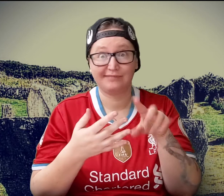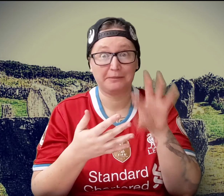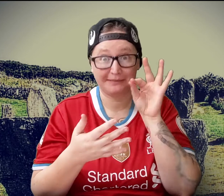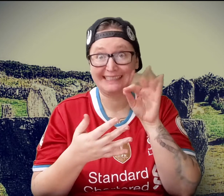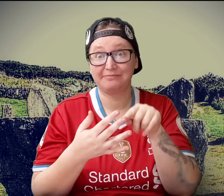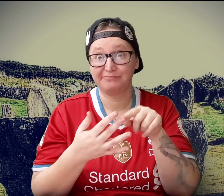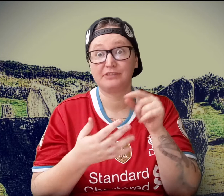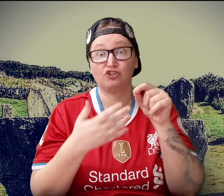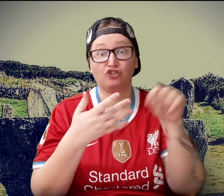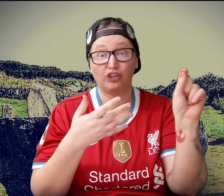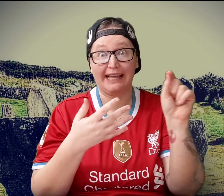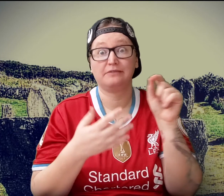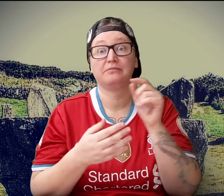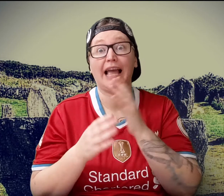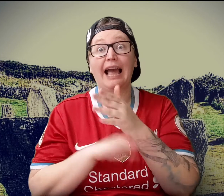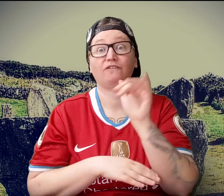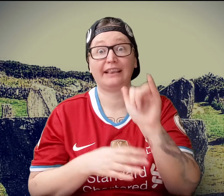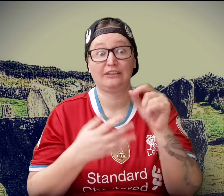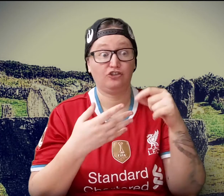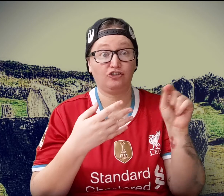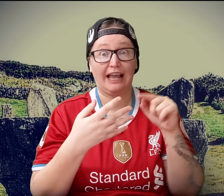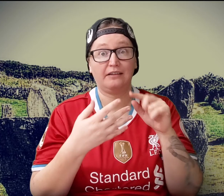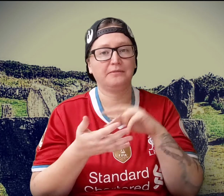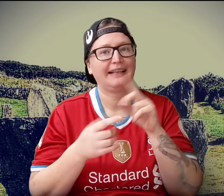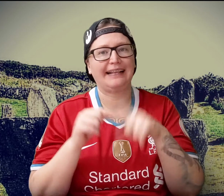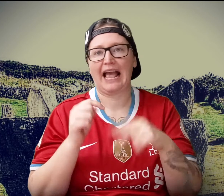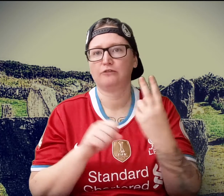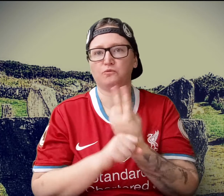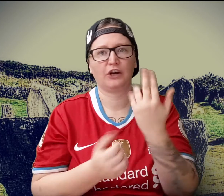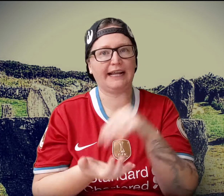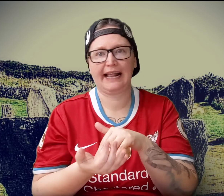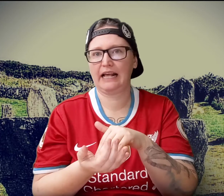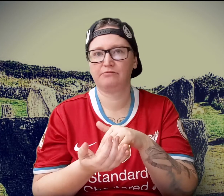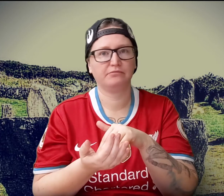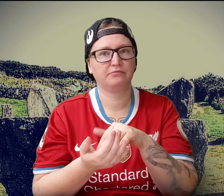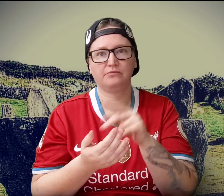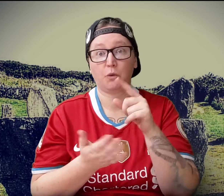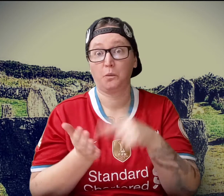so once you find a skill you check it off and then after that skill is checked you cannot use that